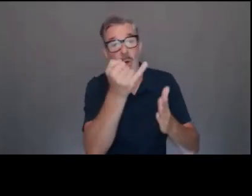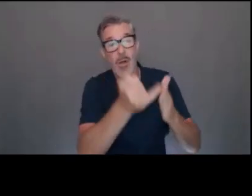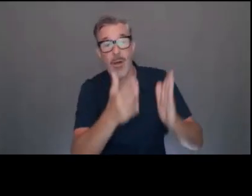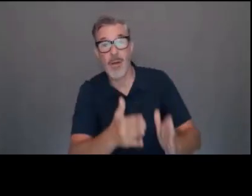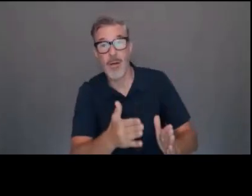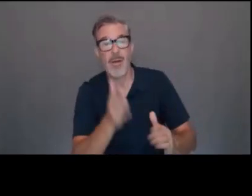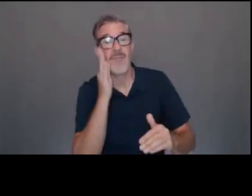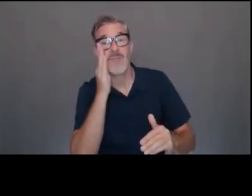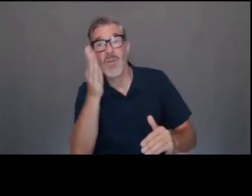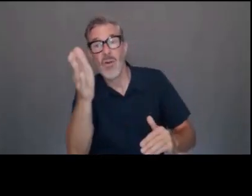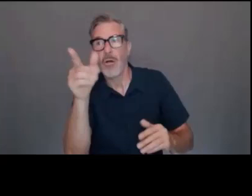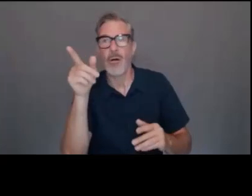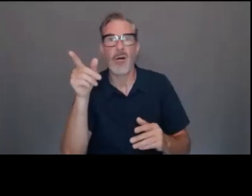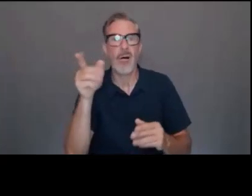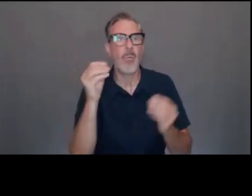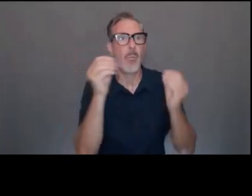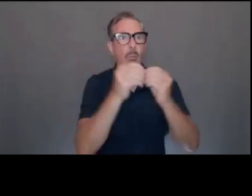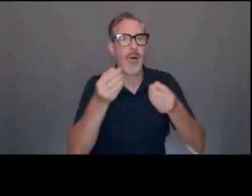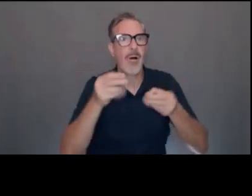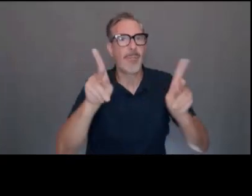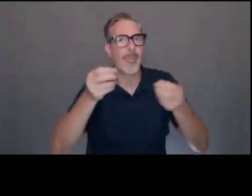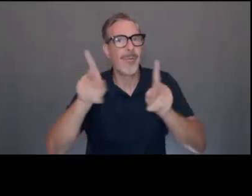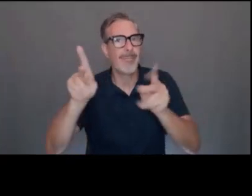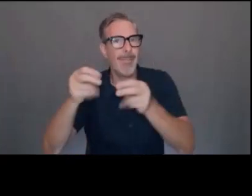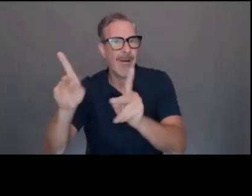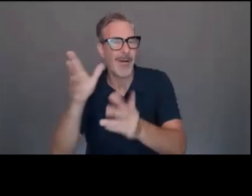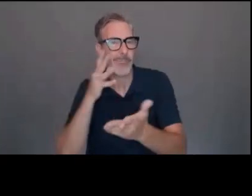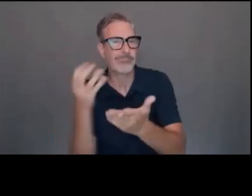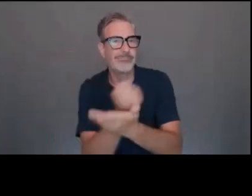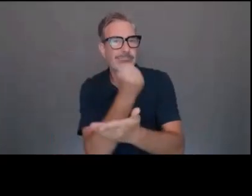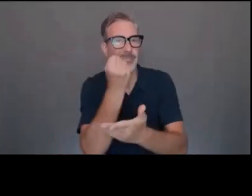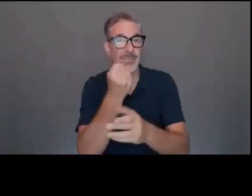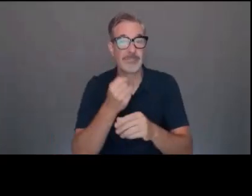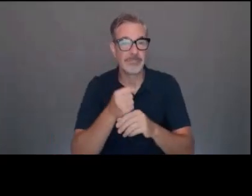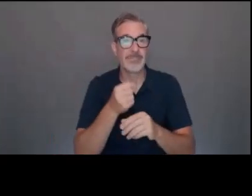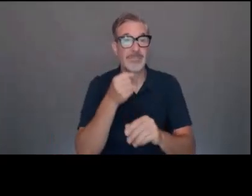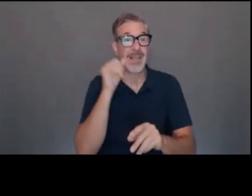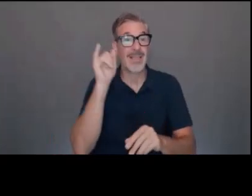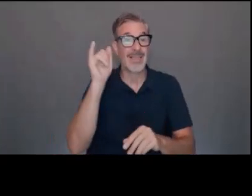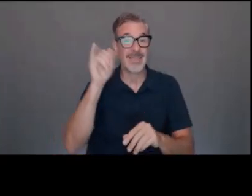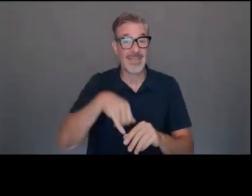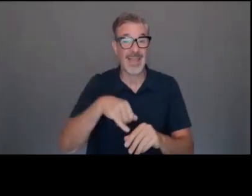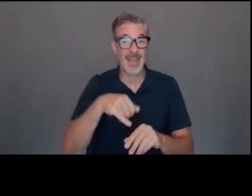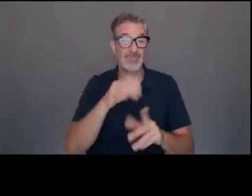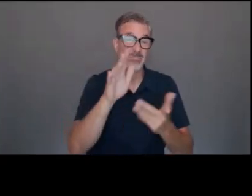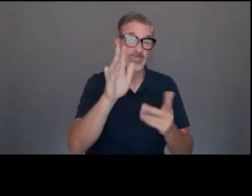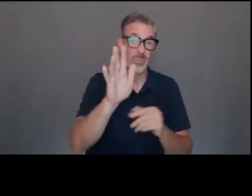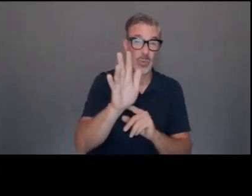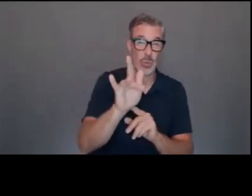For Impact, you require a minimum score of 25 out of 40 to be considered for a grant.